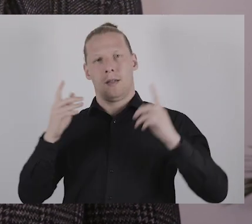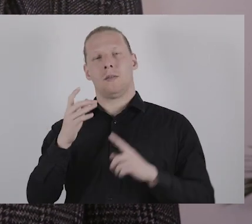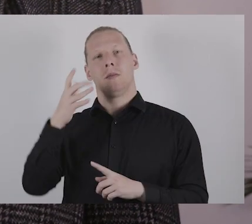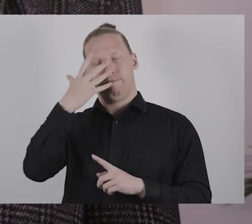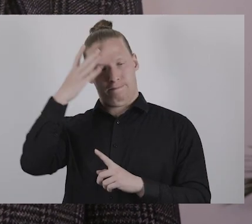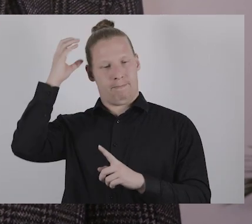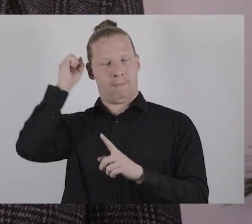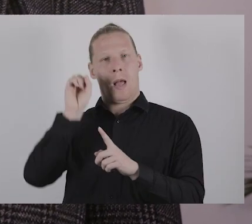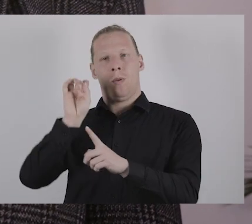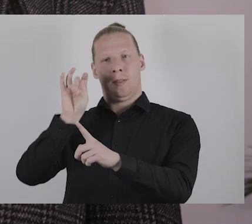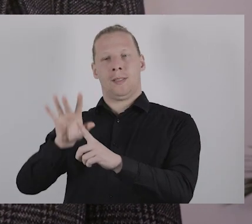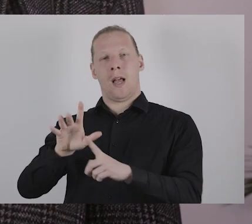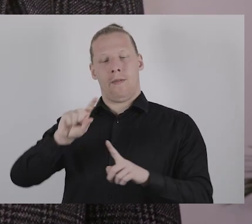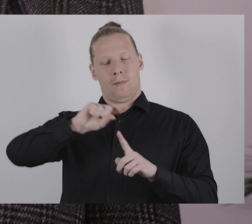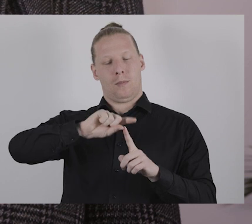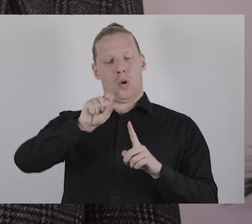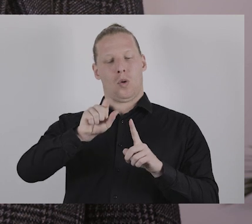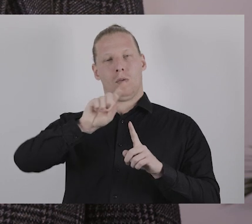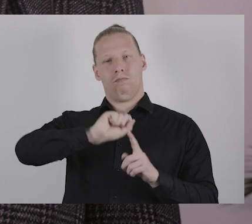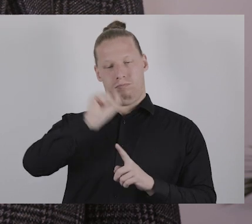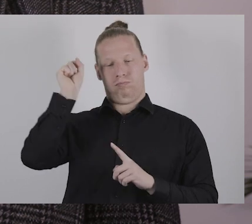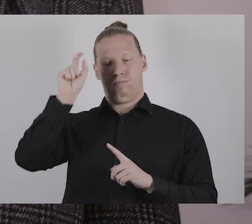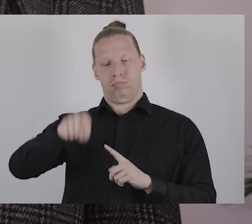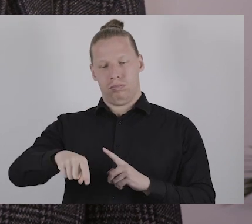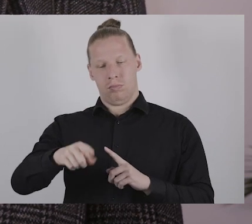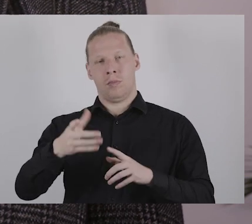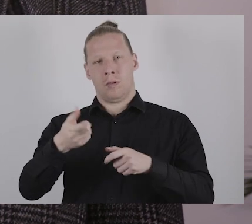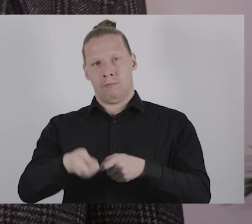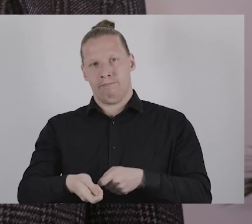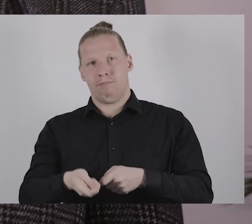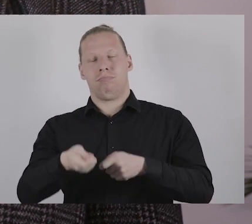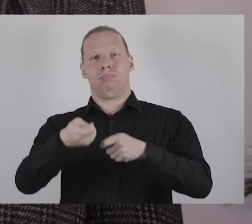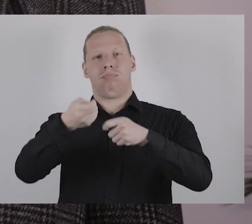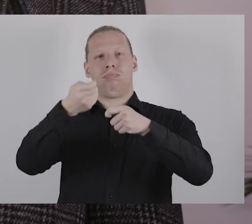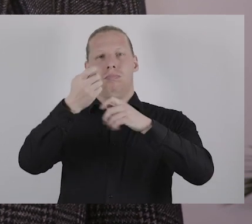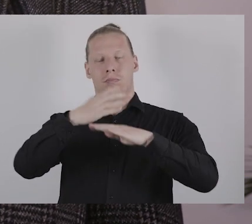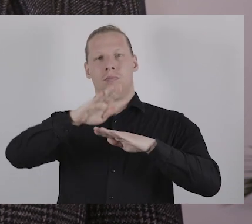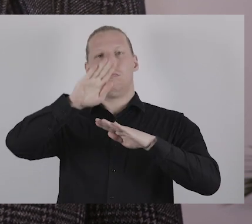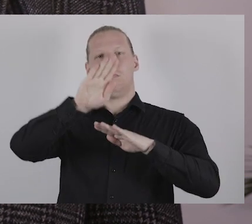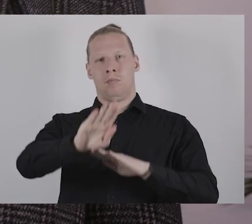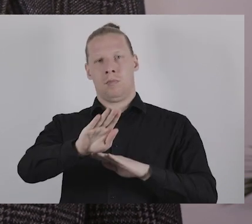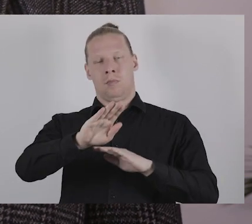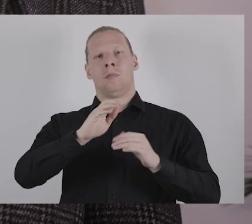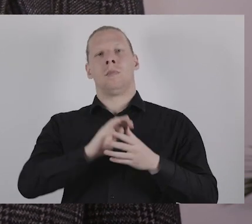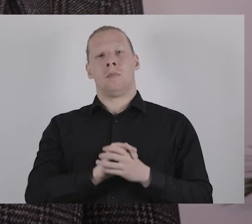IN TE REO MĀORI: Maui cast his hook to the sea. He fished up the North Island.